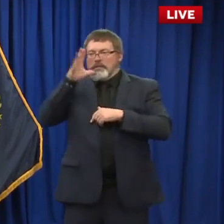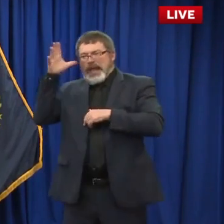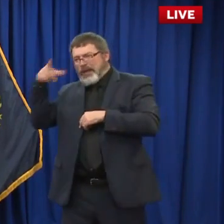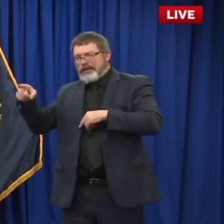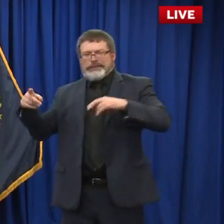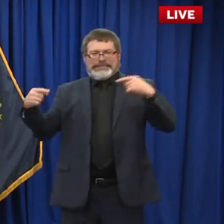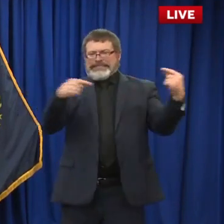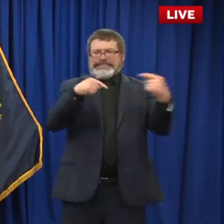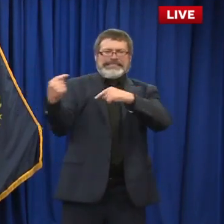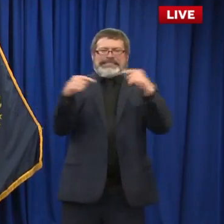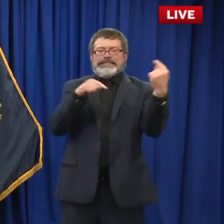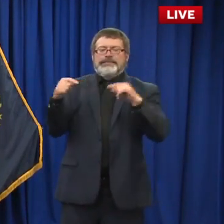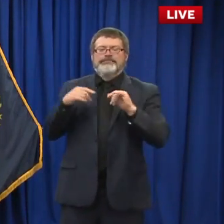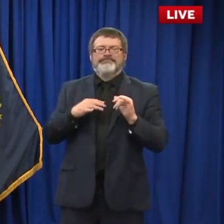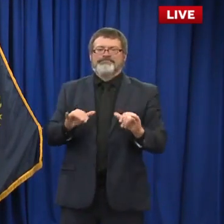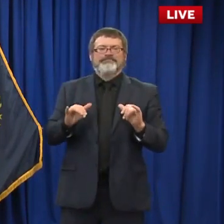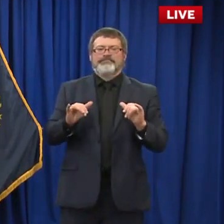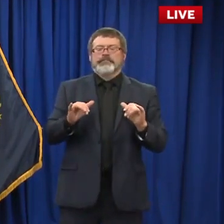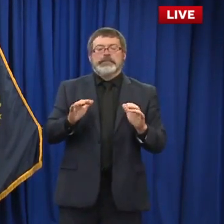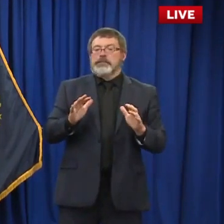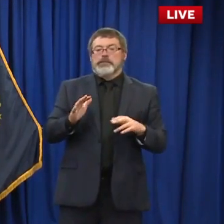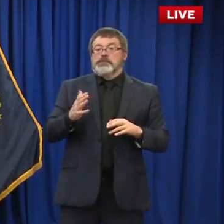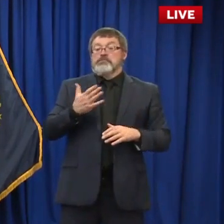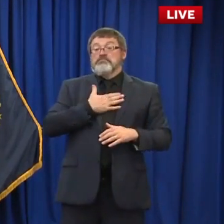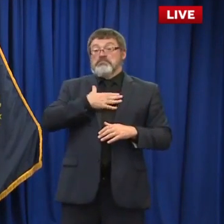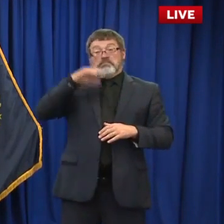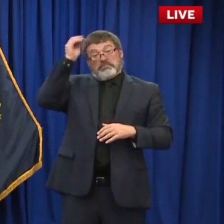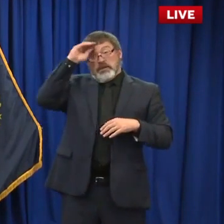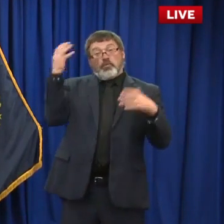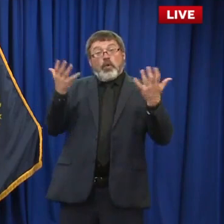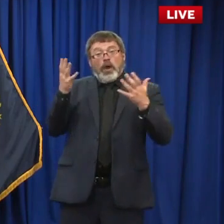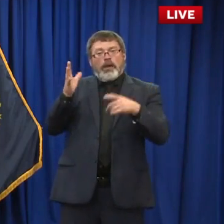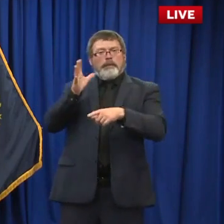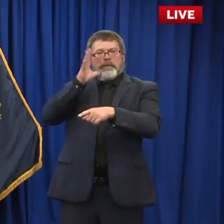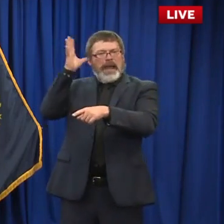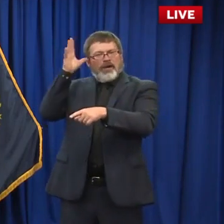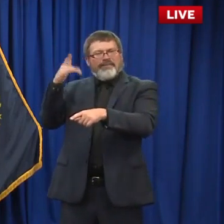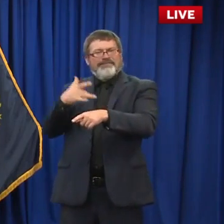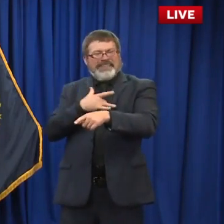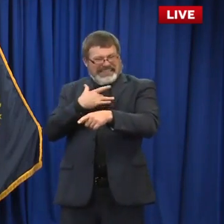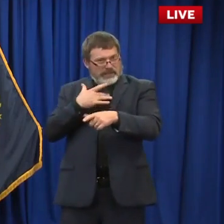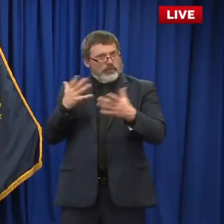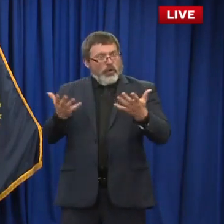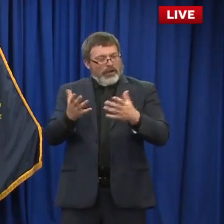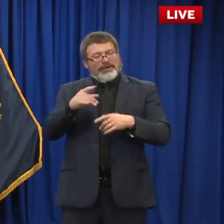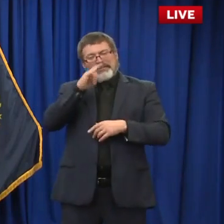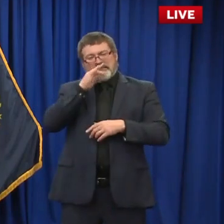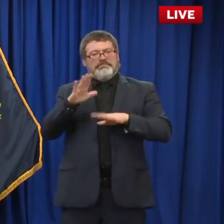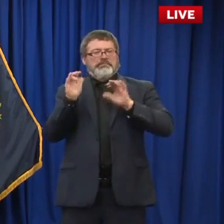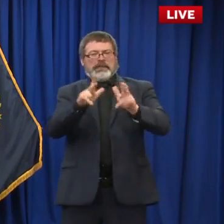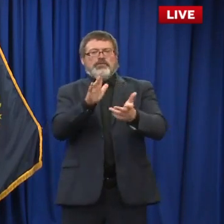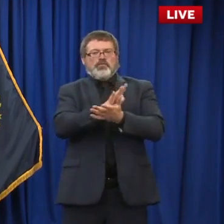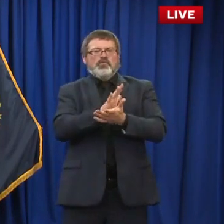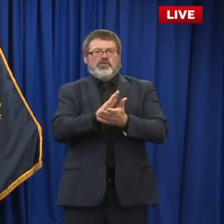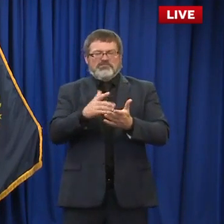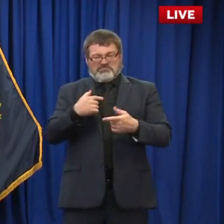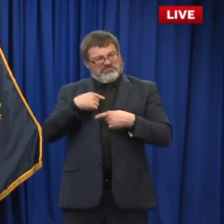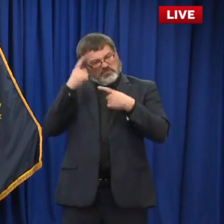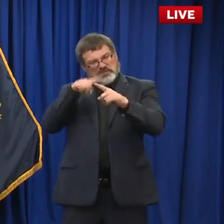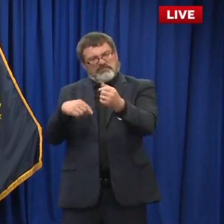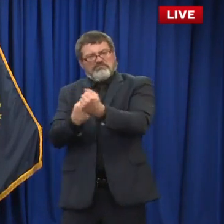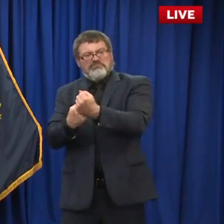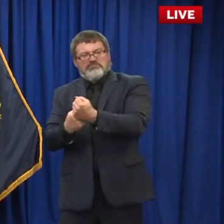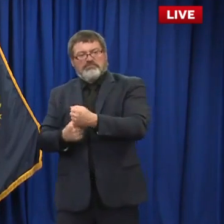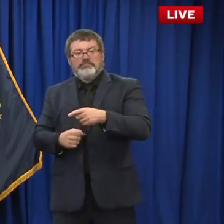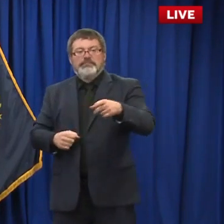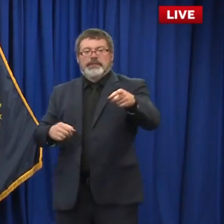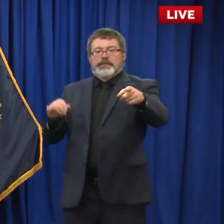LOCAL LEVEL BETWEEN THE UNION AND THE PARENTS, BUT PARENTS AND MANY OF THE TEACHERS, I THINK, REALLY APPRECIATE GETTING BACK TO CLASSROOM IS IN THE BEST INTEREST OF THOSE KIDS AND